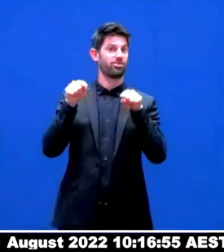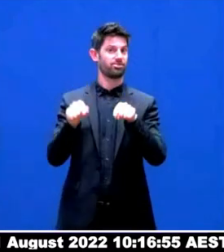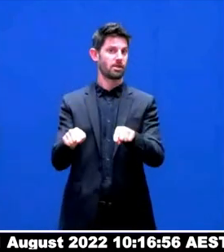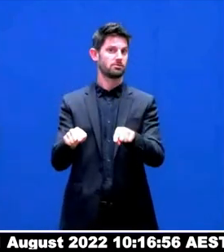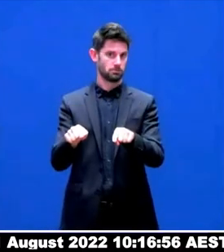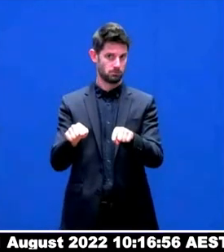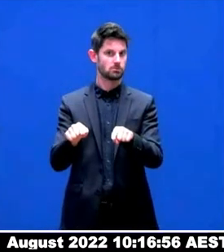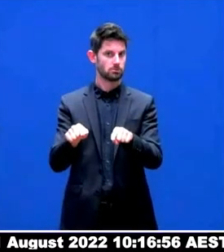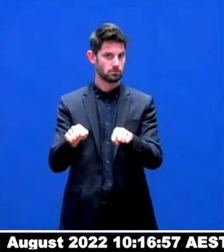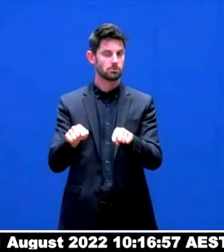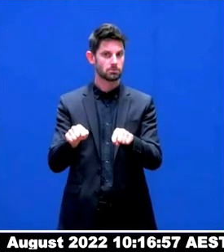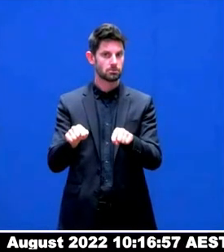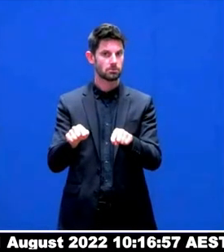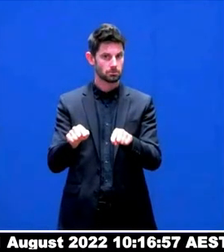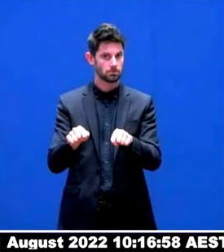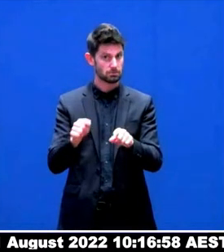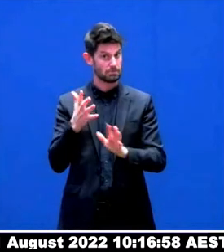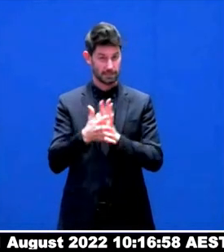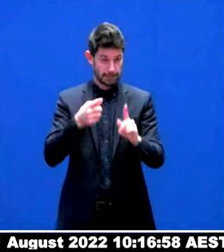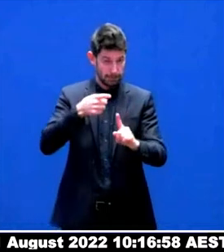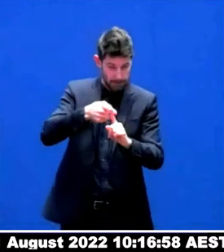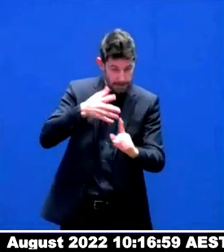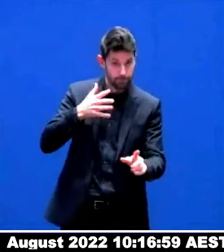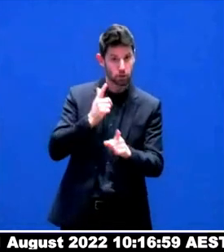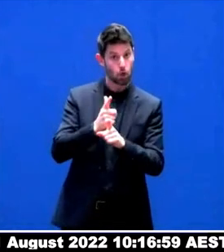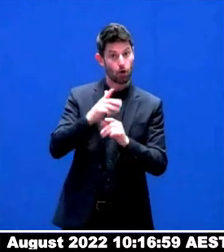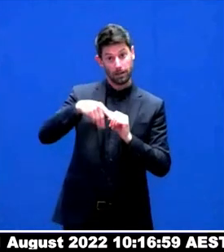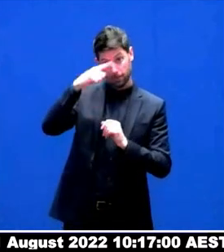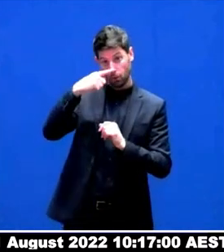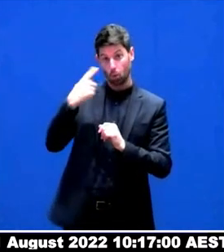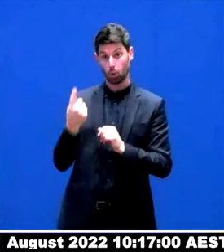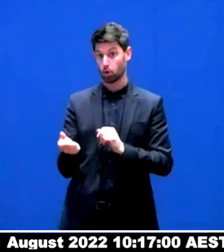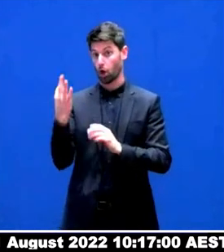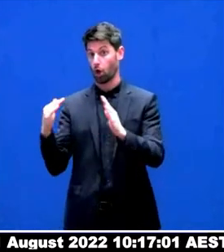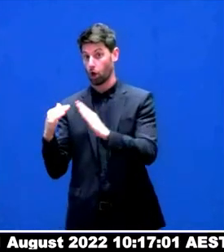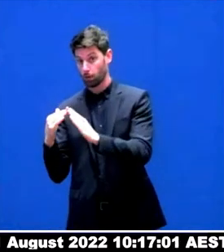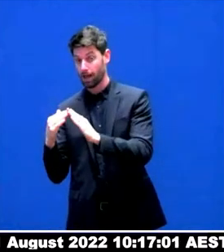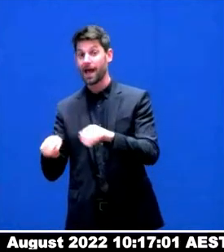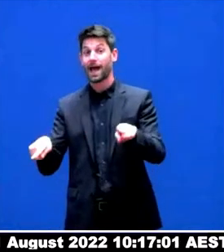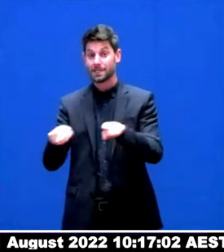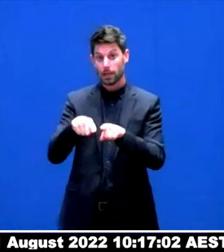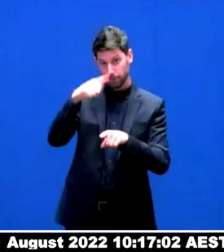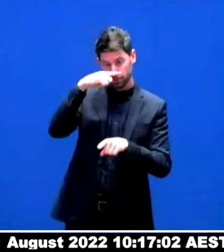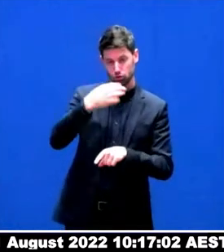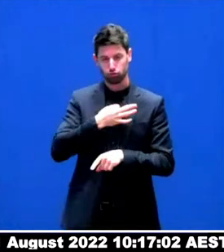And so there was an express reference to people who were homeless but also those at risk of homelessness.